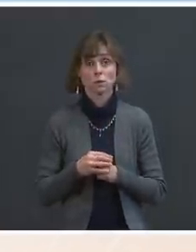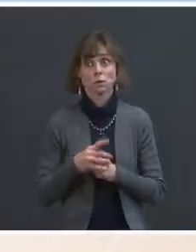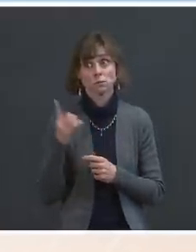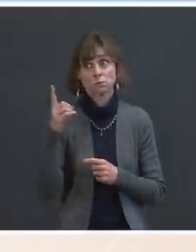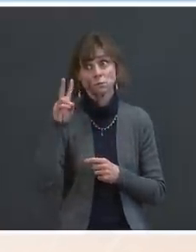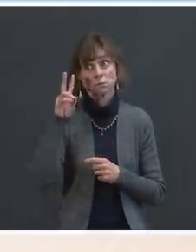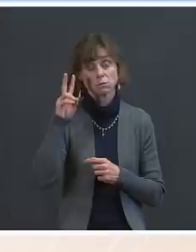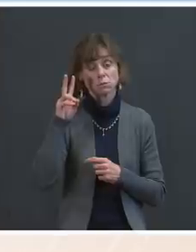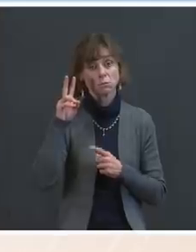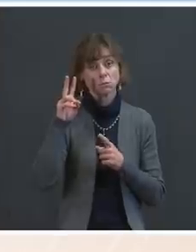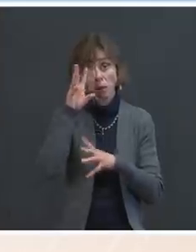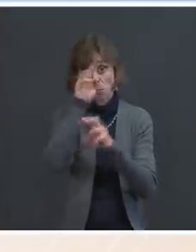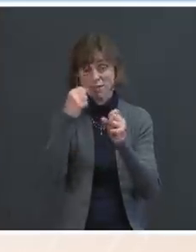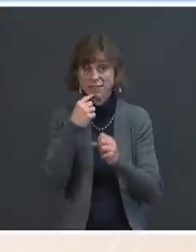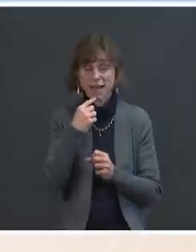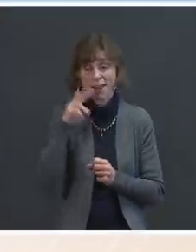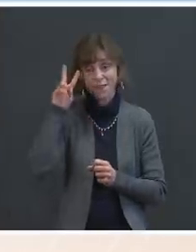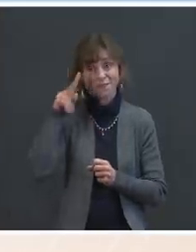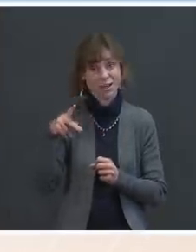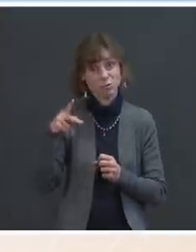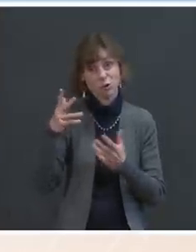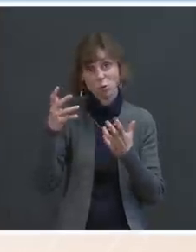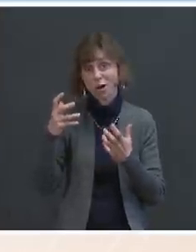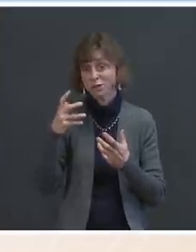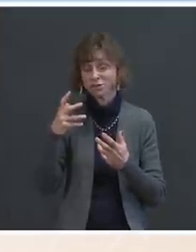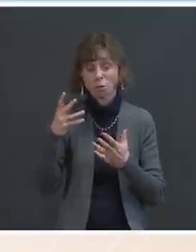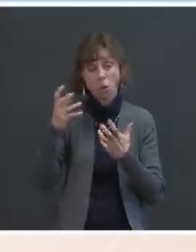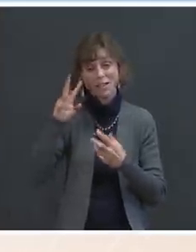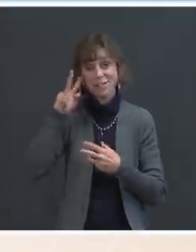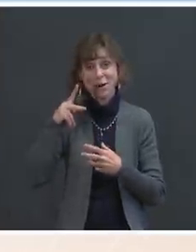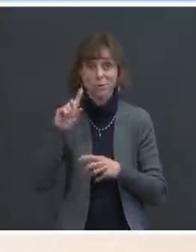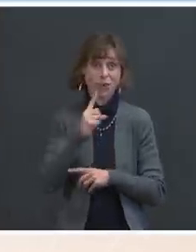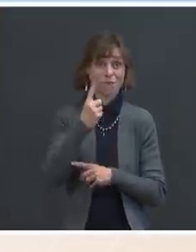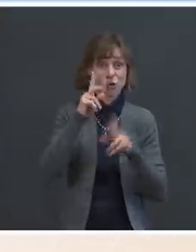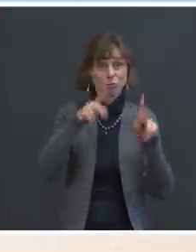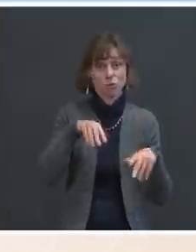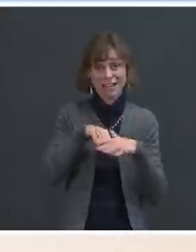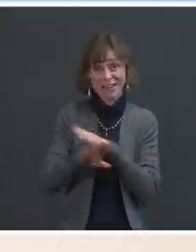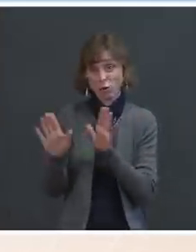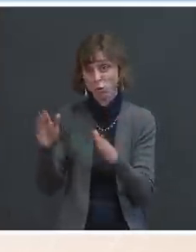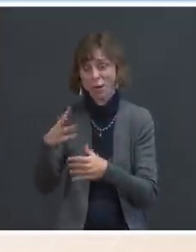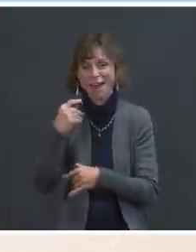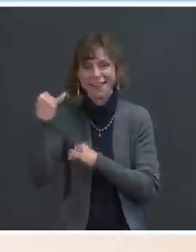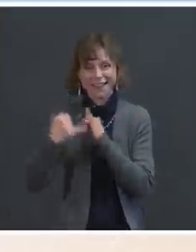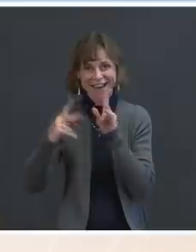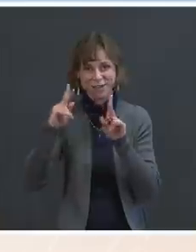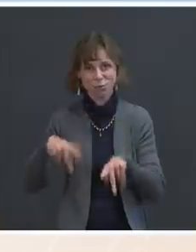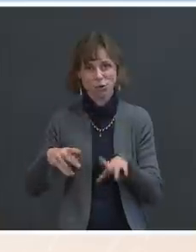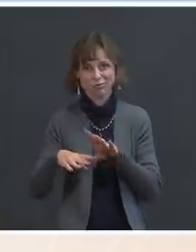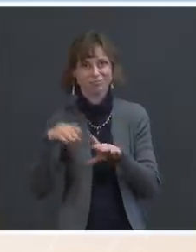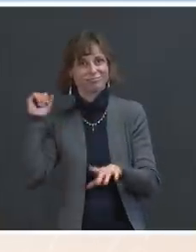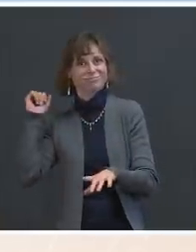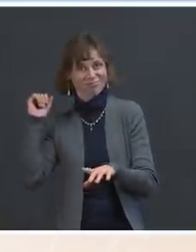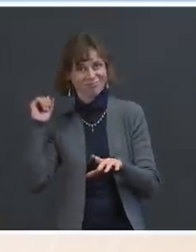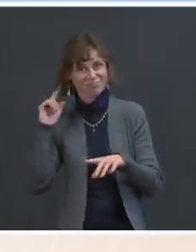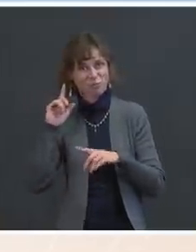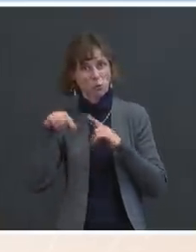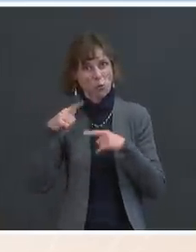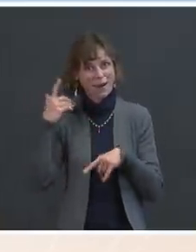to be the first in the room and the last in the room when he has important briefings, when there are important policy decisions and discussions that are taking place,